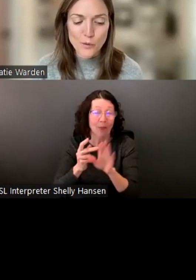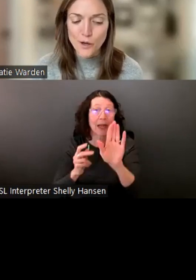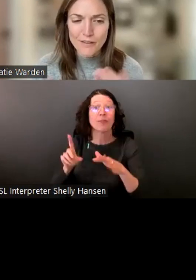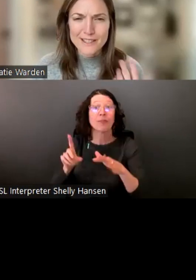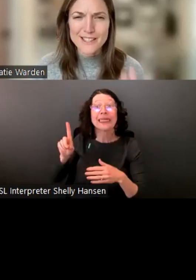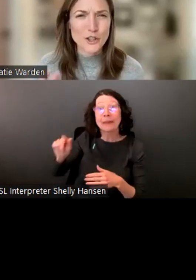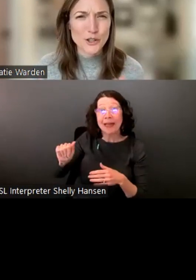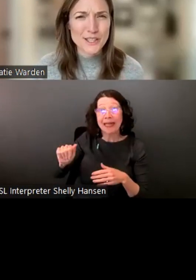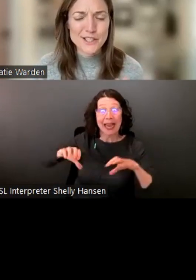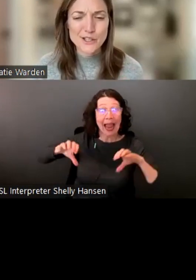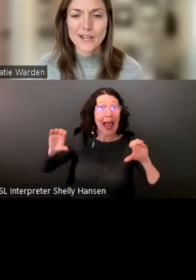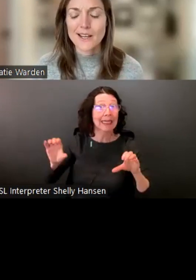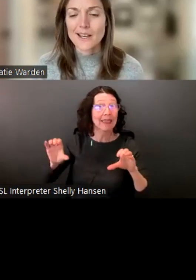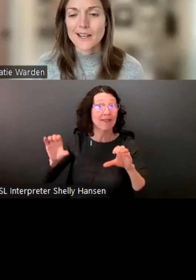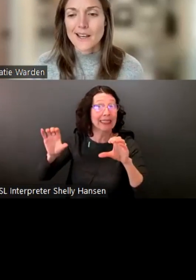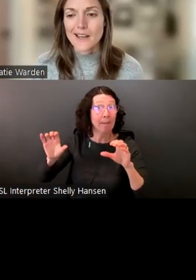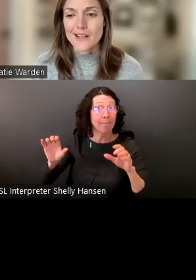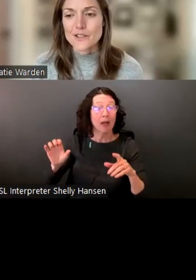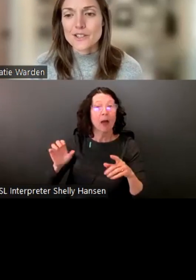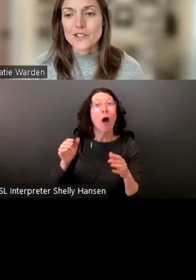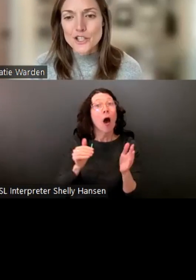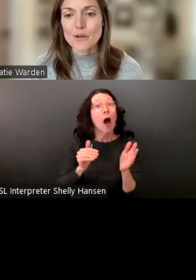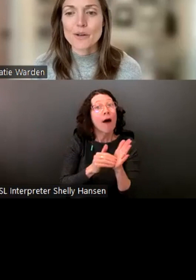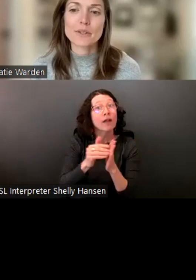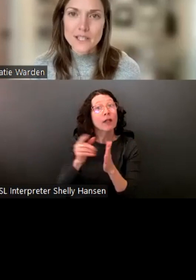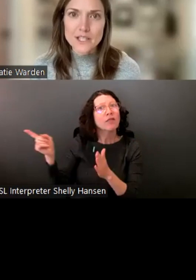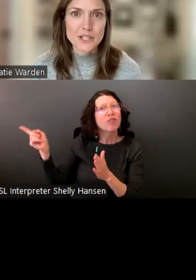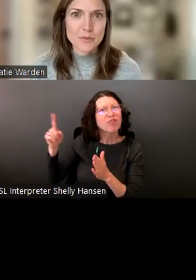we're often encouraged to share our relationship